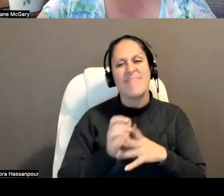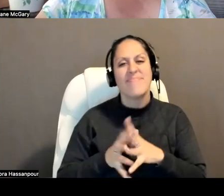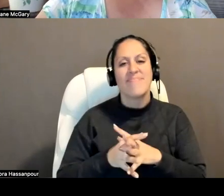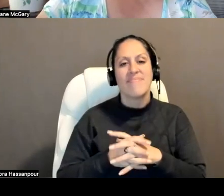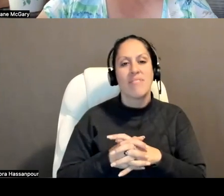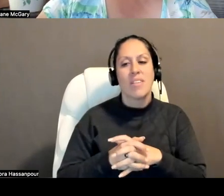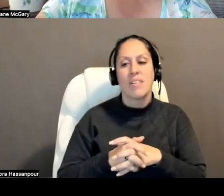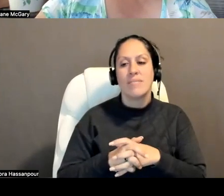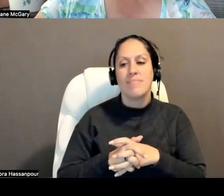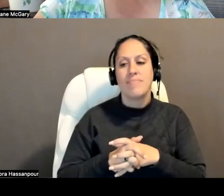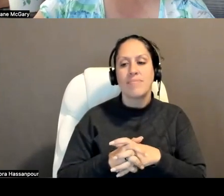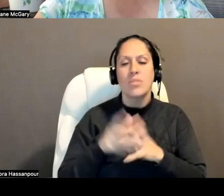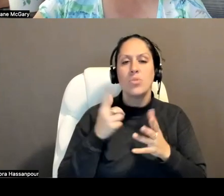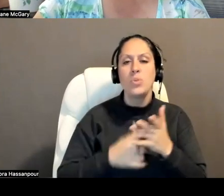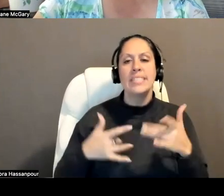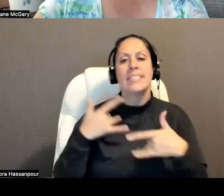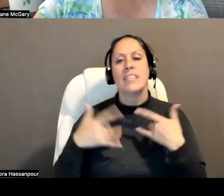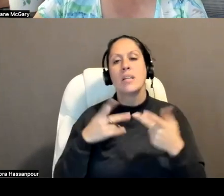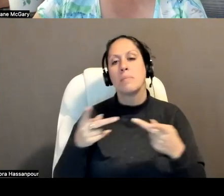What are the most exciting places that you've performed?